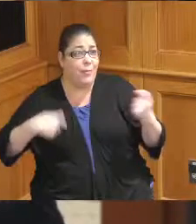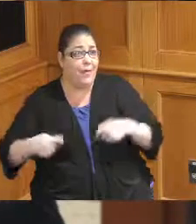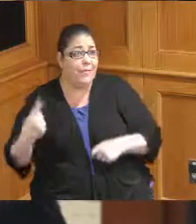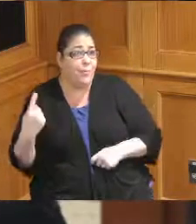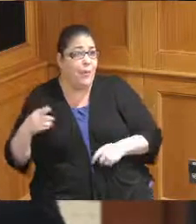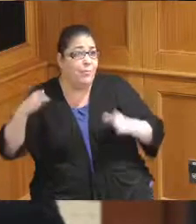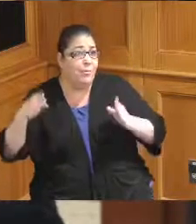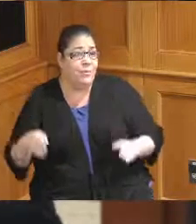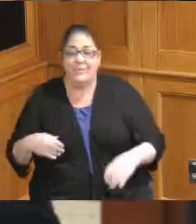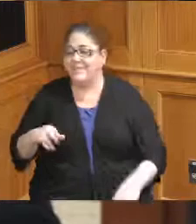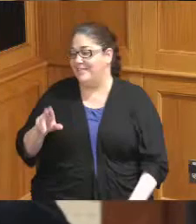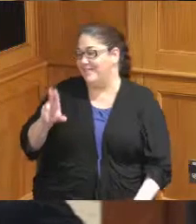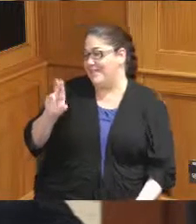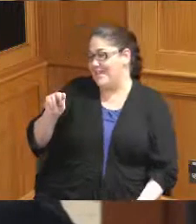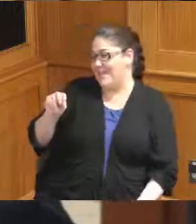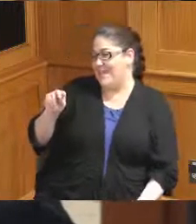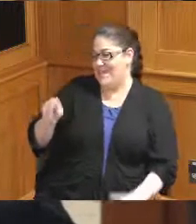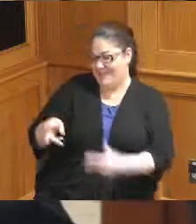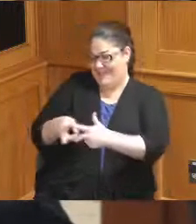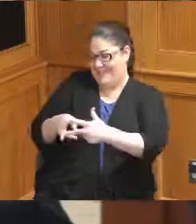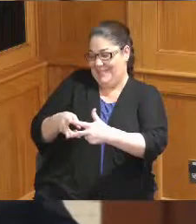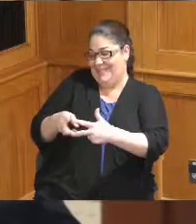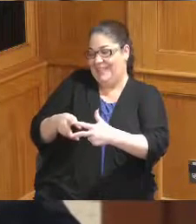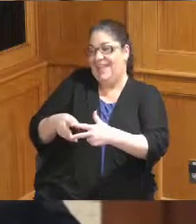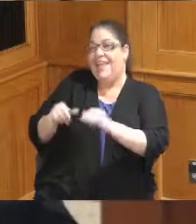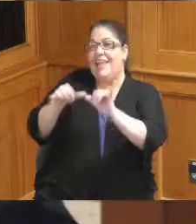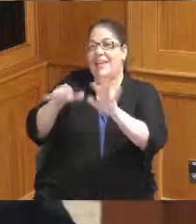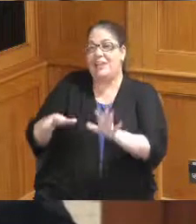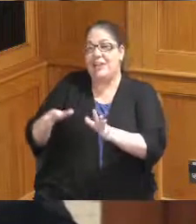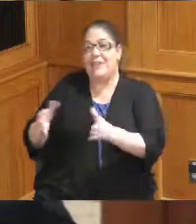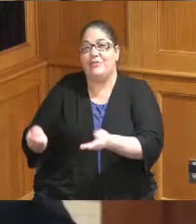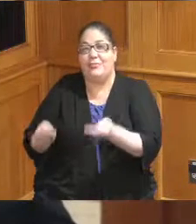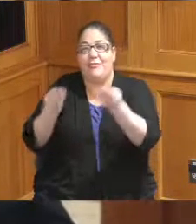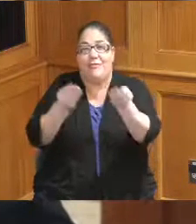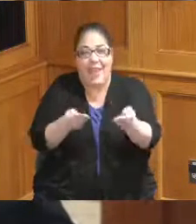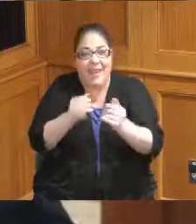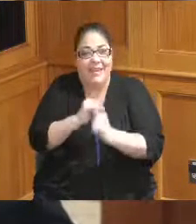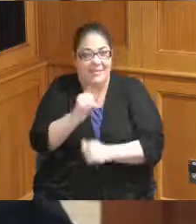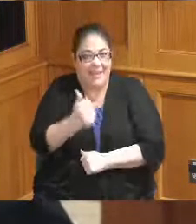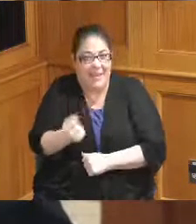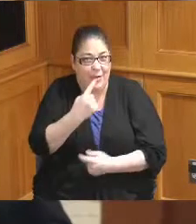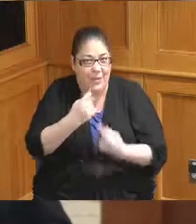our Engineers who provide information to you if you have questions of a technical nature